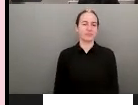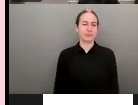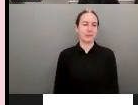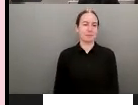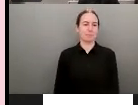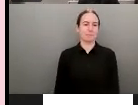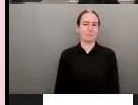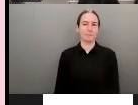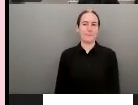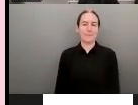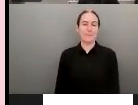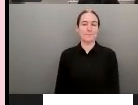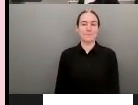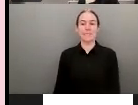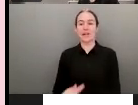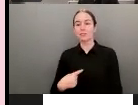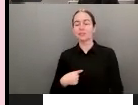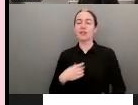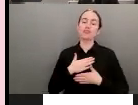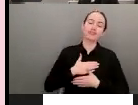And then something not related to work,